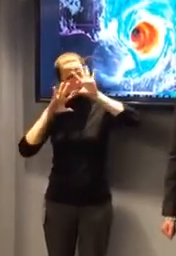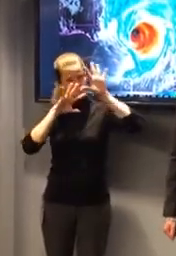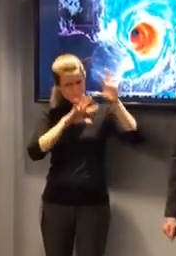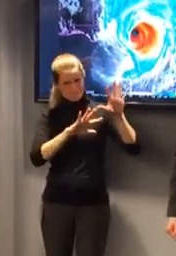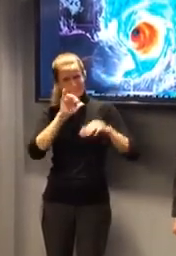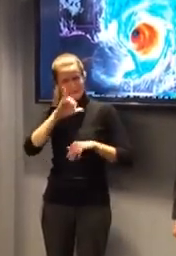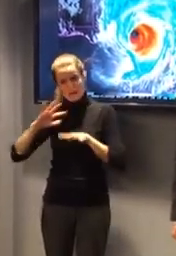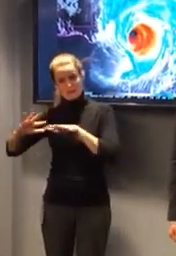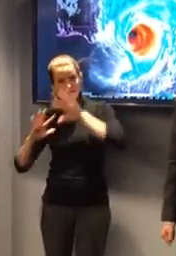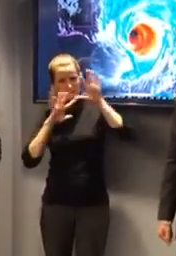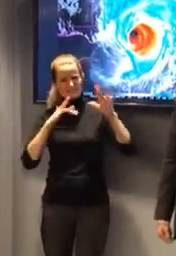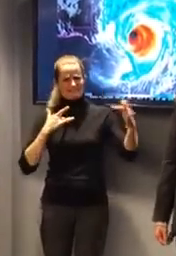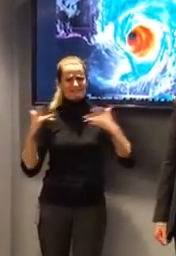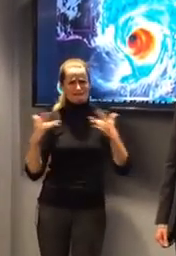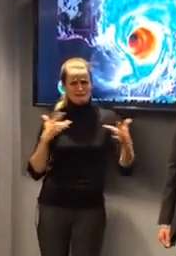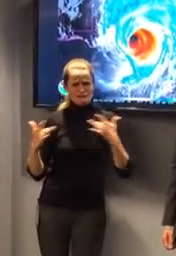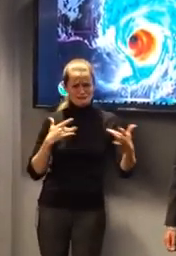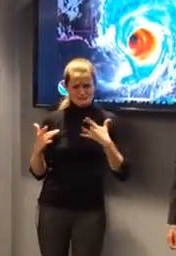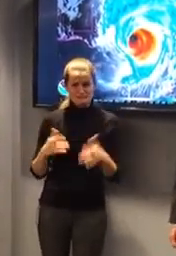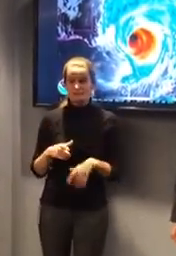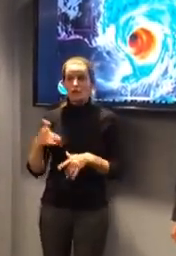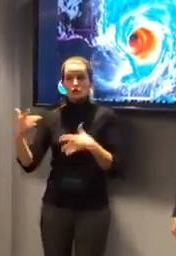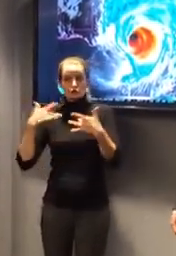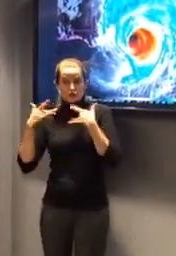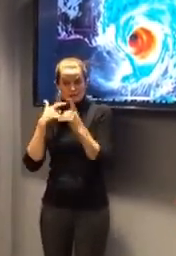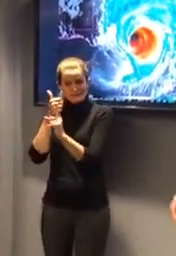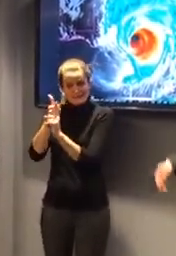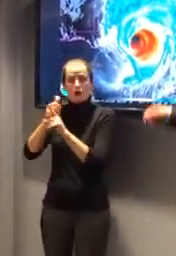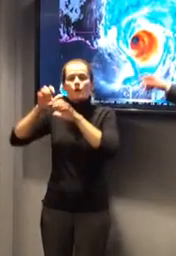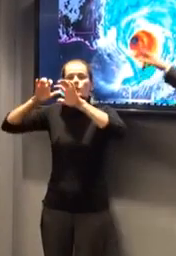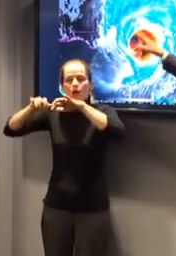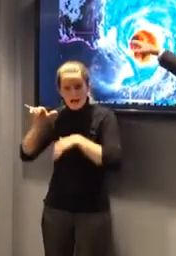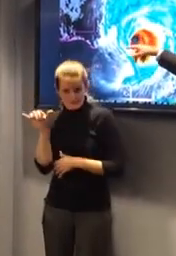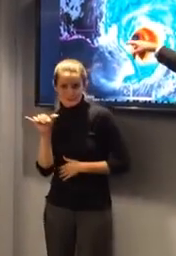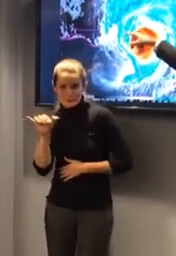So not only will this storm cause strong winds and coastal flooding - we are anticipating